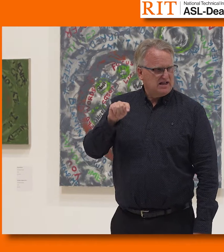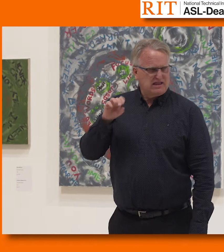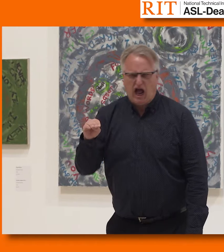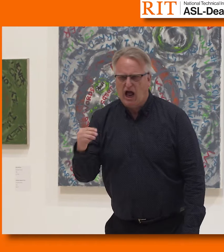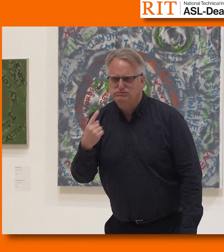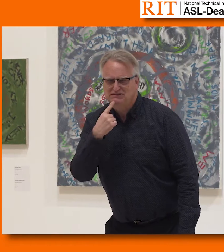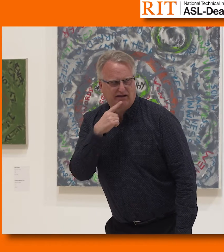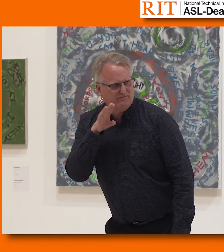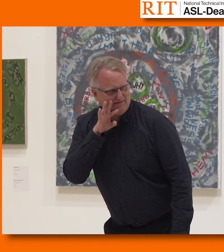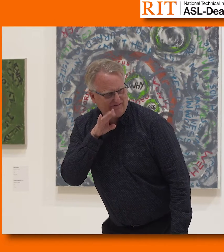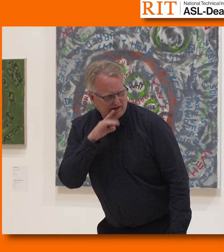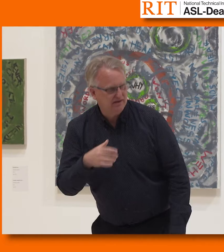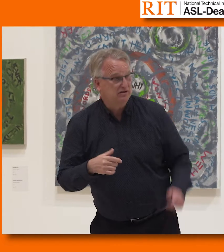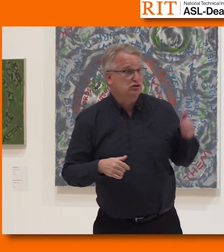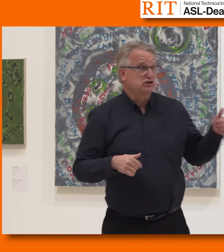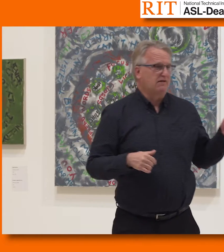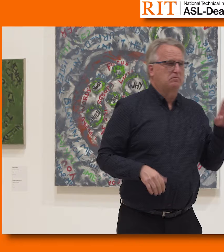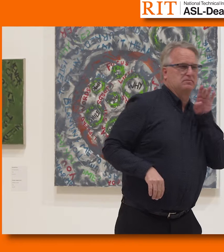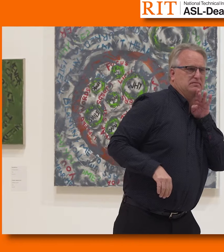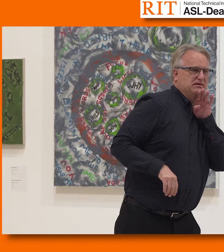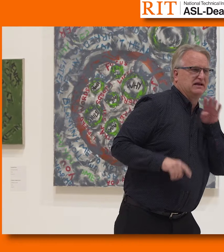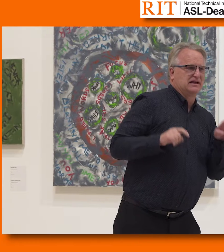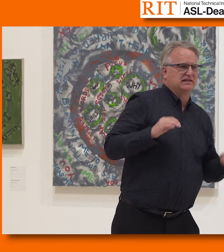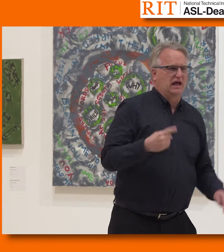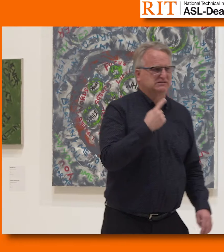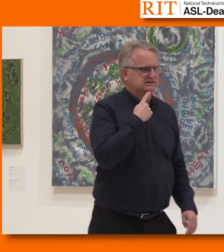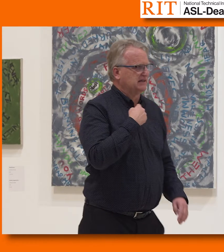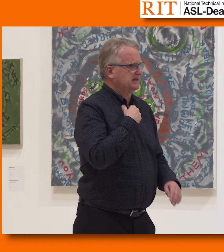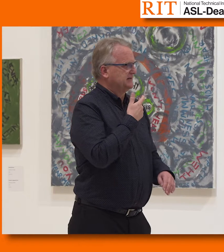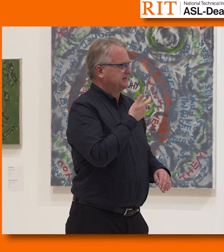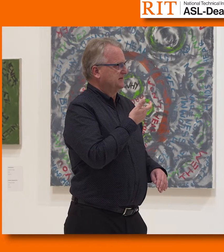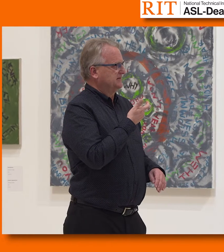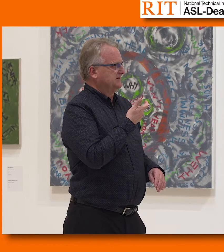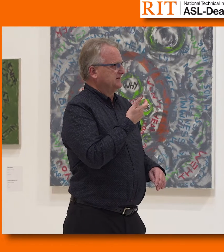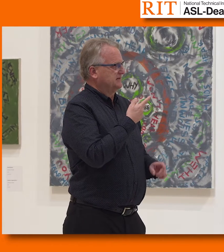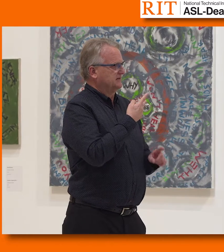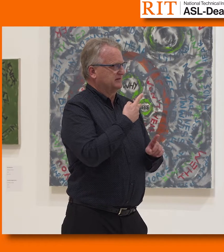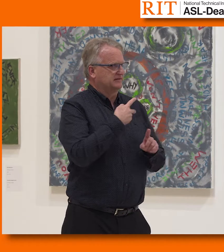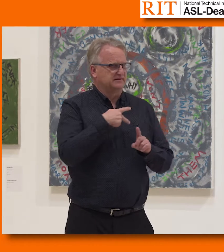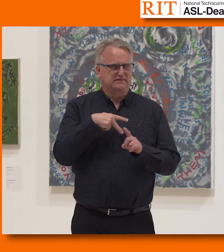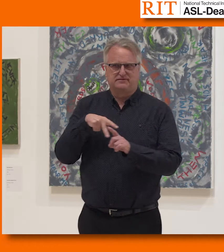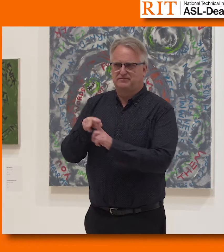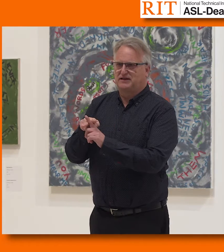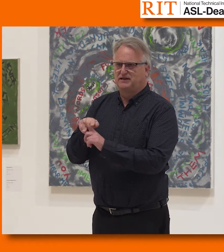And when she's interpreting, she'll say, "Tom said, Tom said," and then she'll talk, you know, say her own piece.